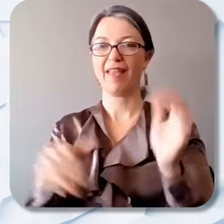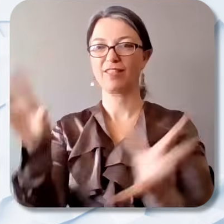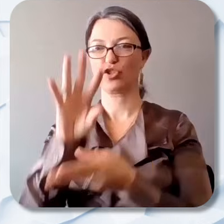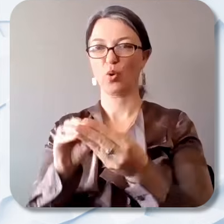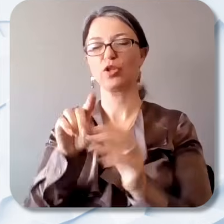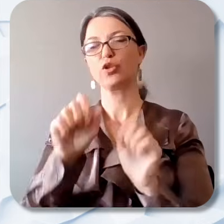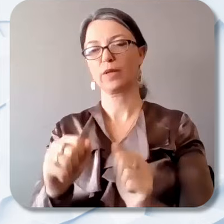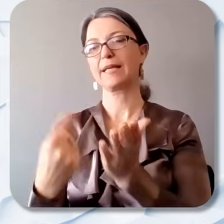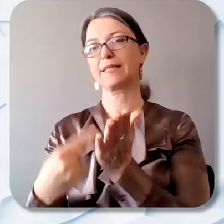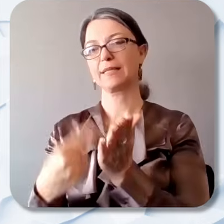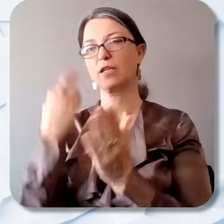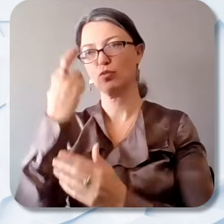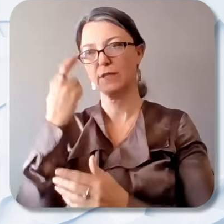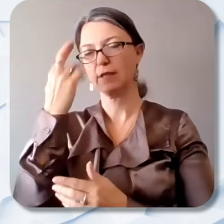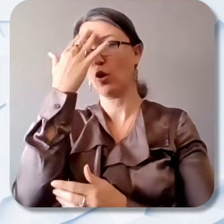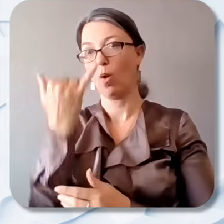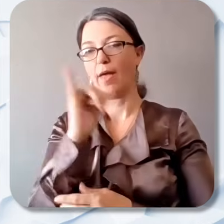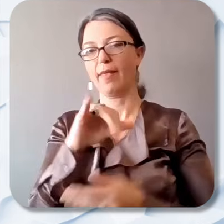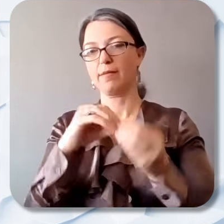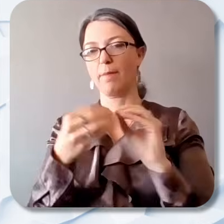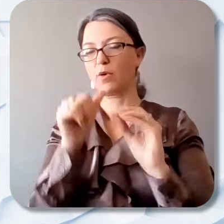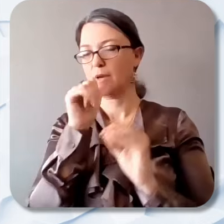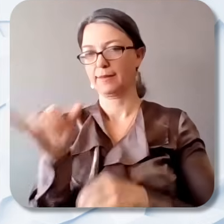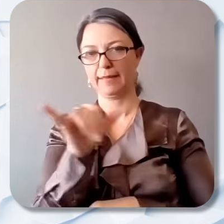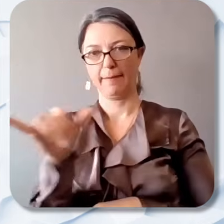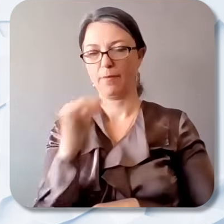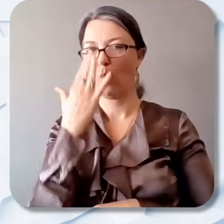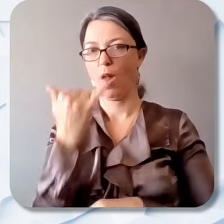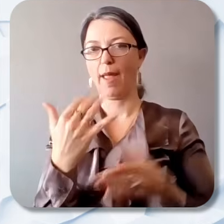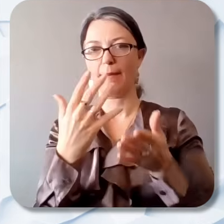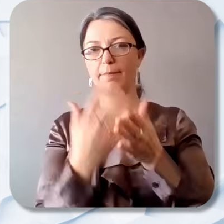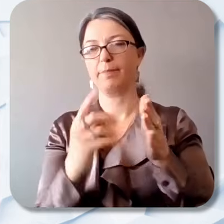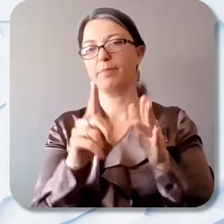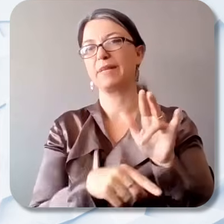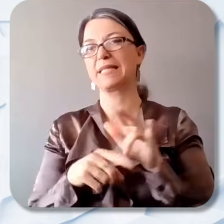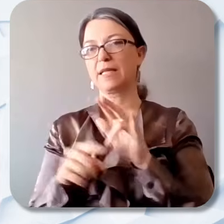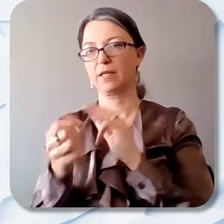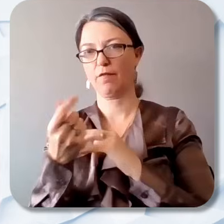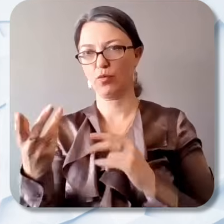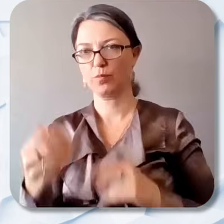missing from the total for that particular LEA, is acceptable. So I did answer this before, but I mean, answered again.